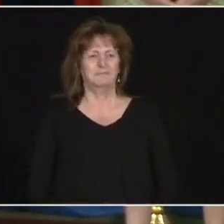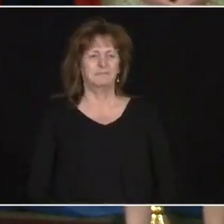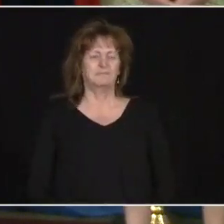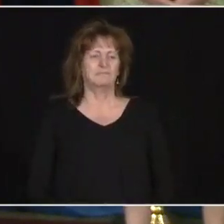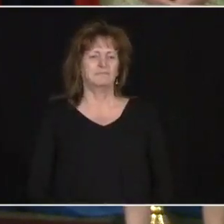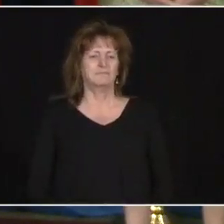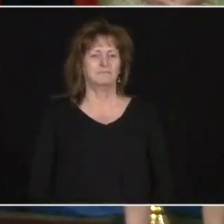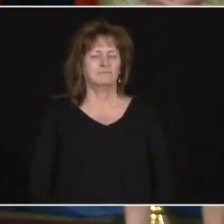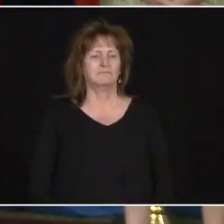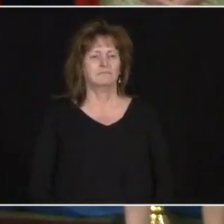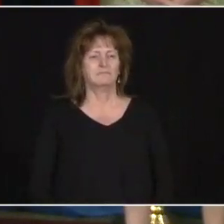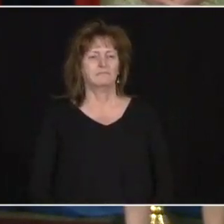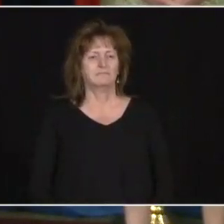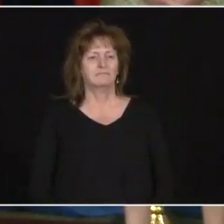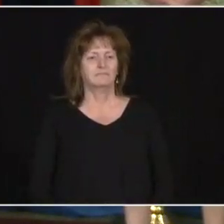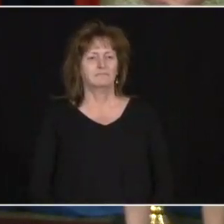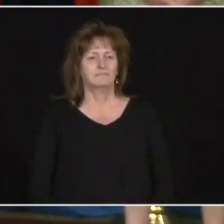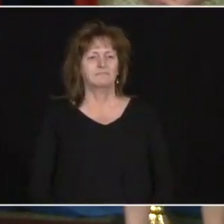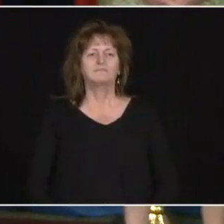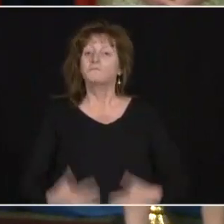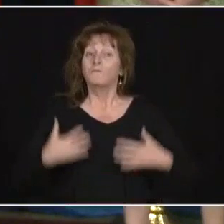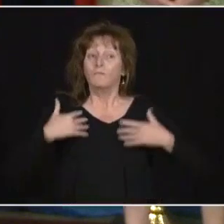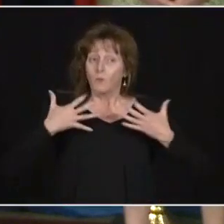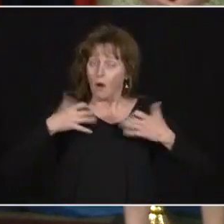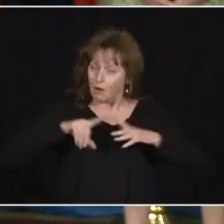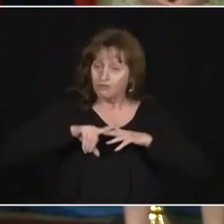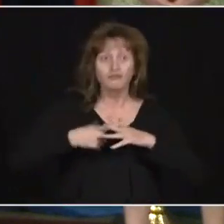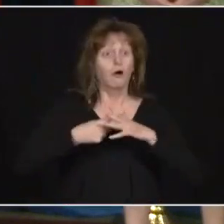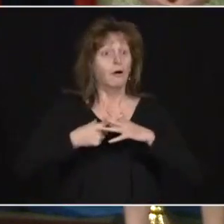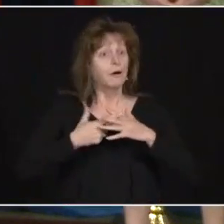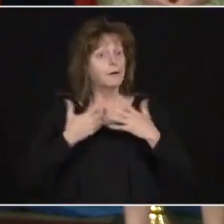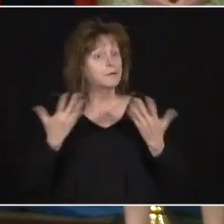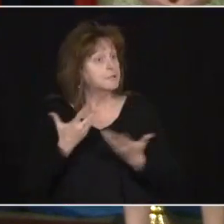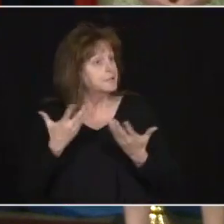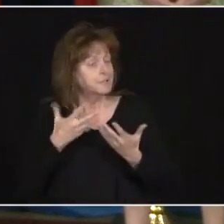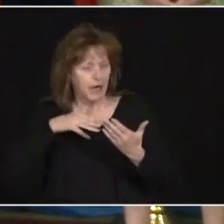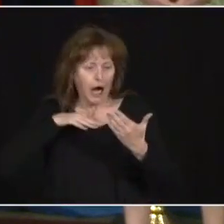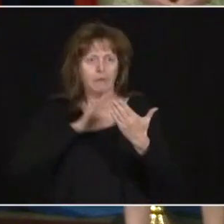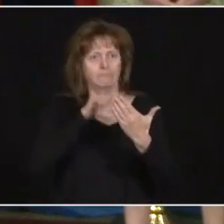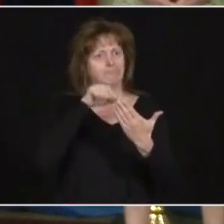on. I know how much people want to get back to work,